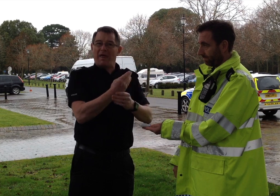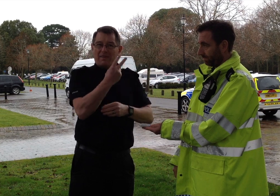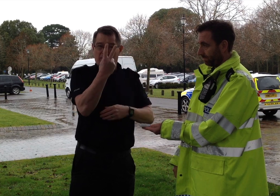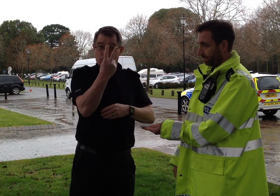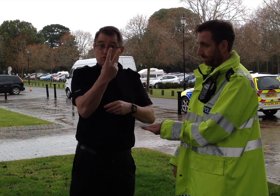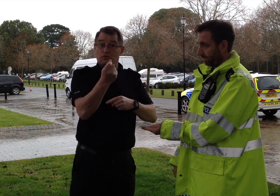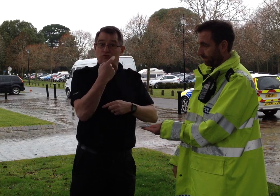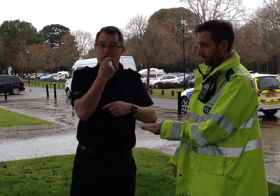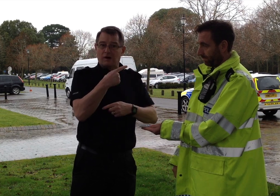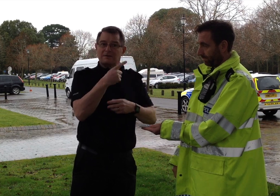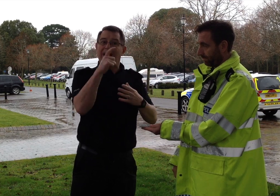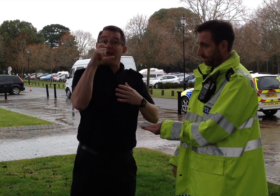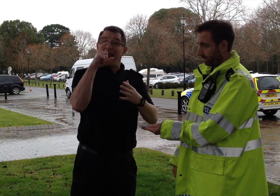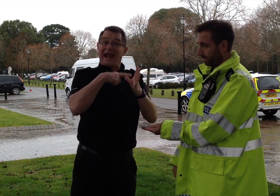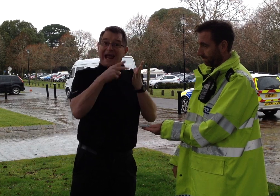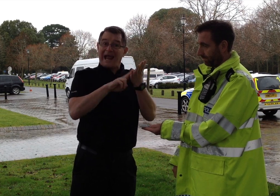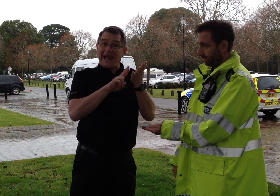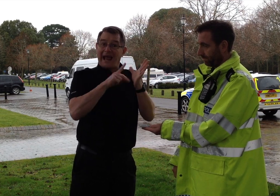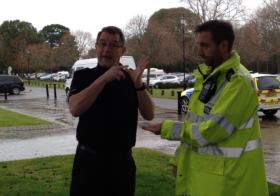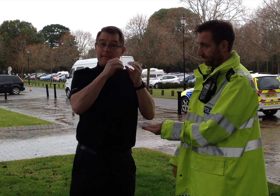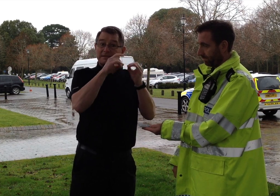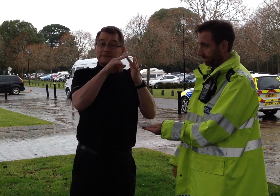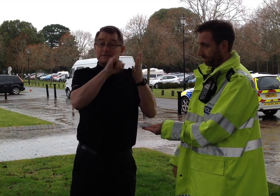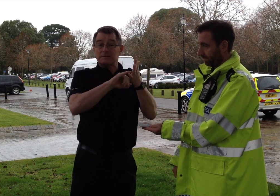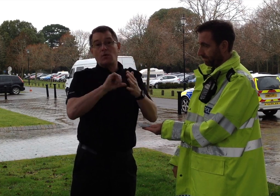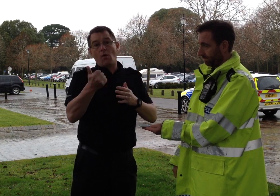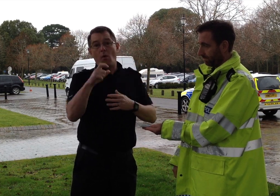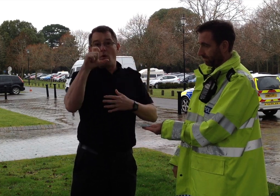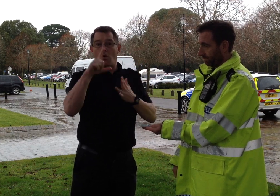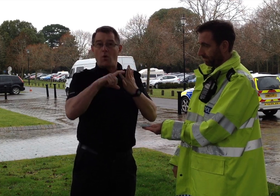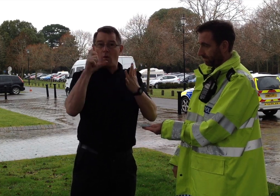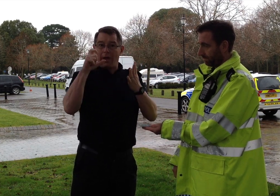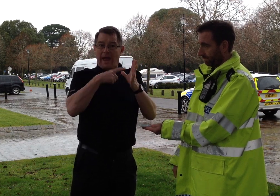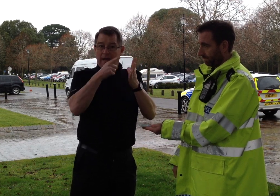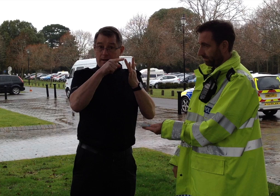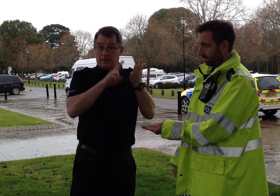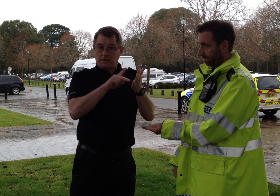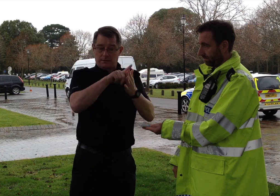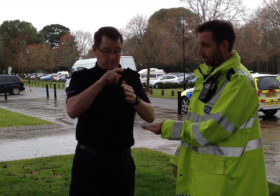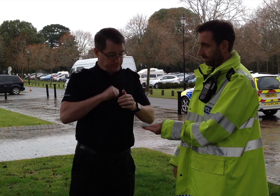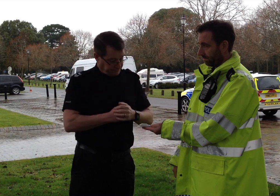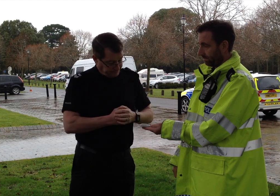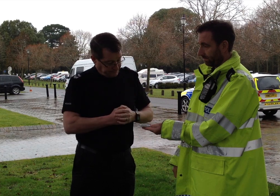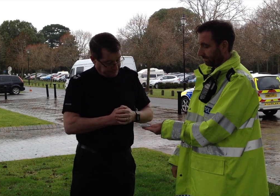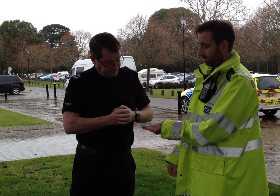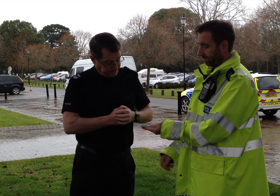for the two drugs - cannabis or cocaine